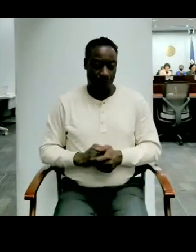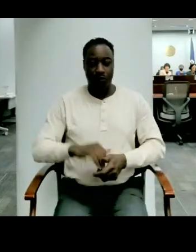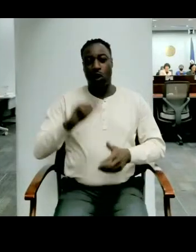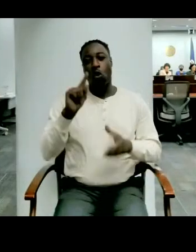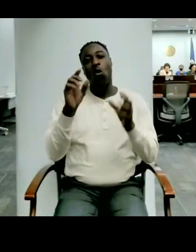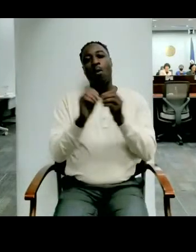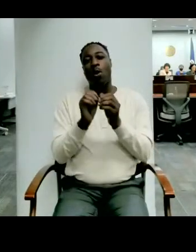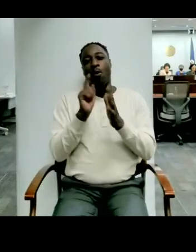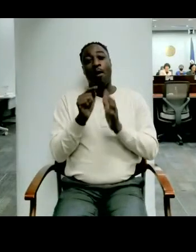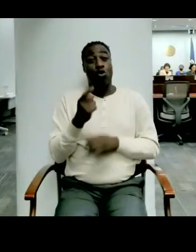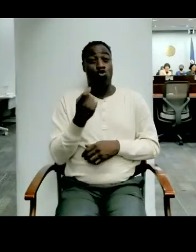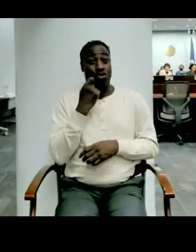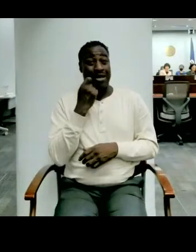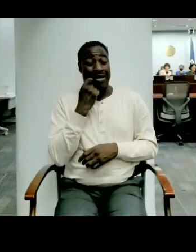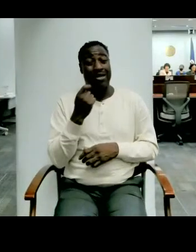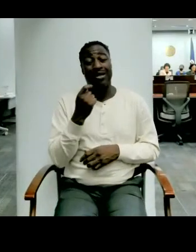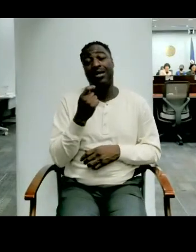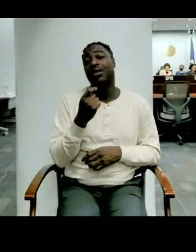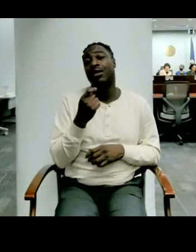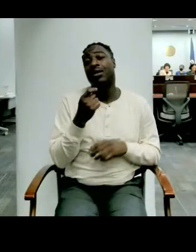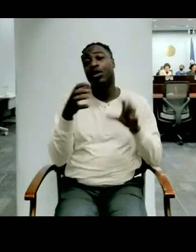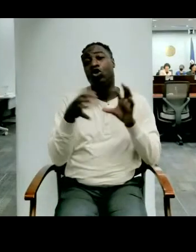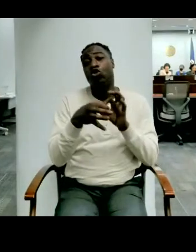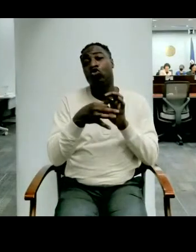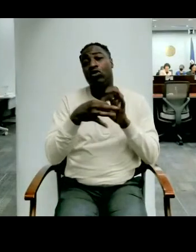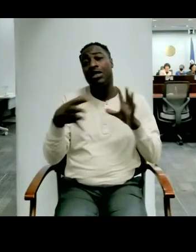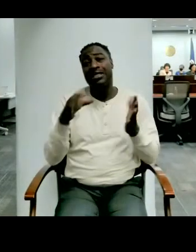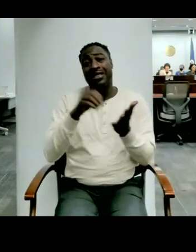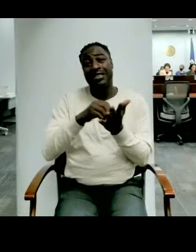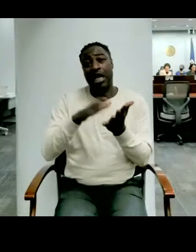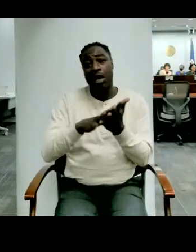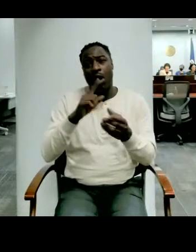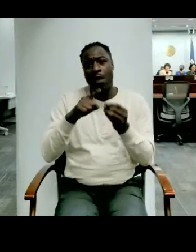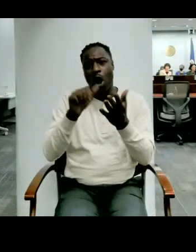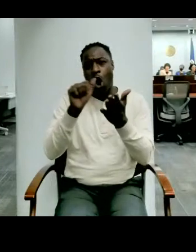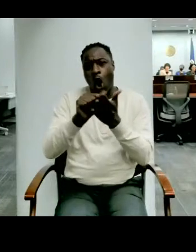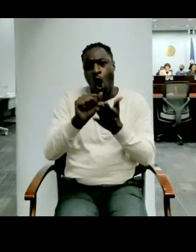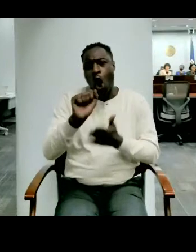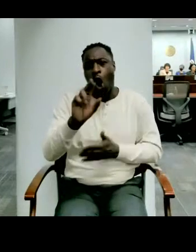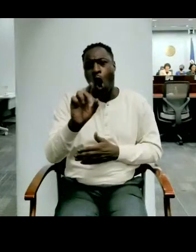You recently released a very lengthy document on audit testing, if you could tell us a little bit